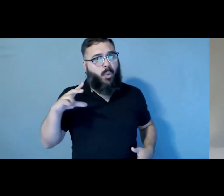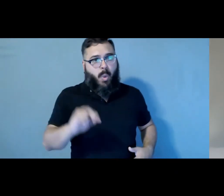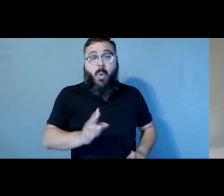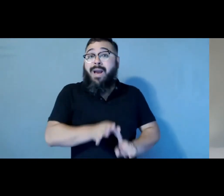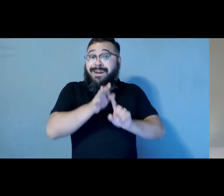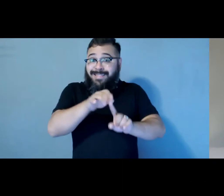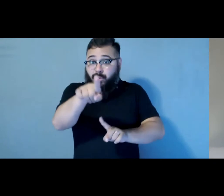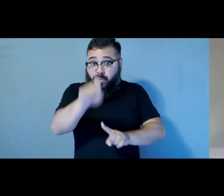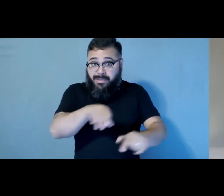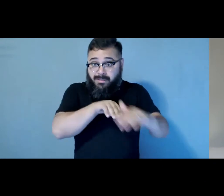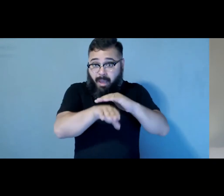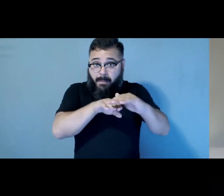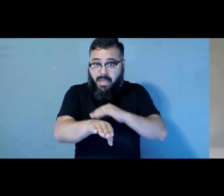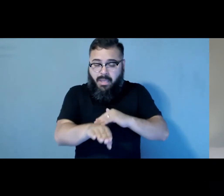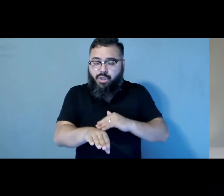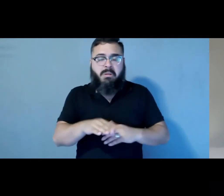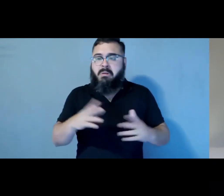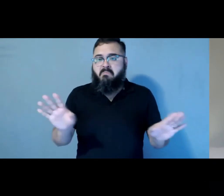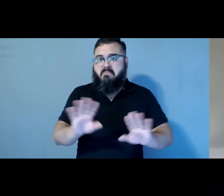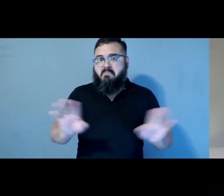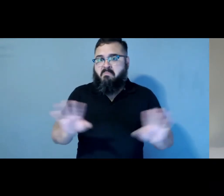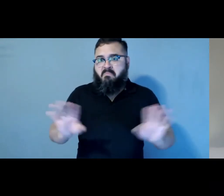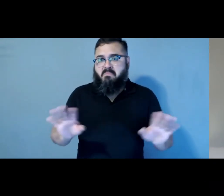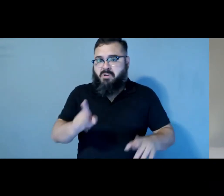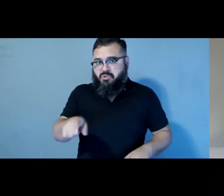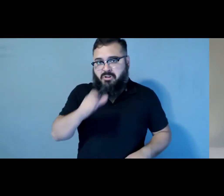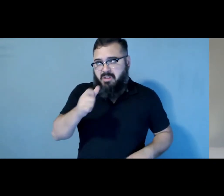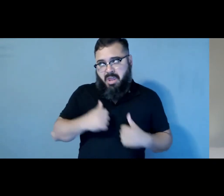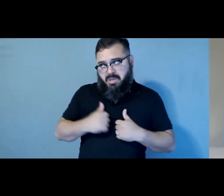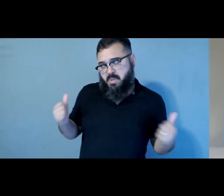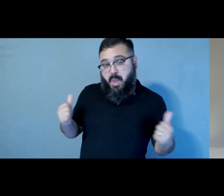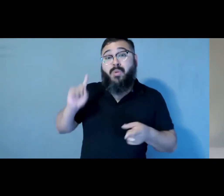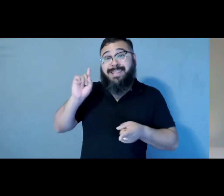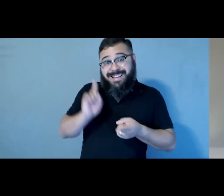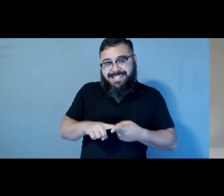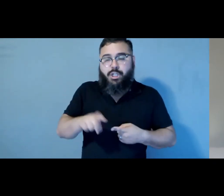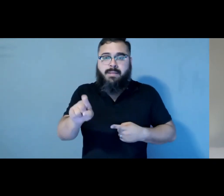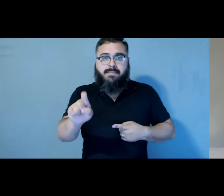generally the idea is that you should not disclose disability until it's necessary.